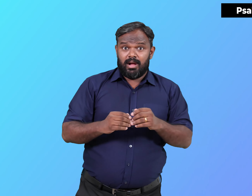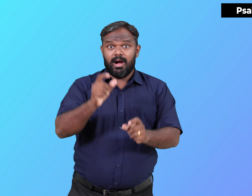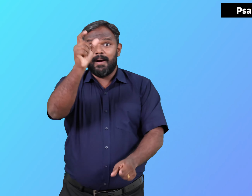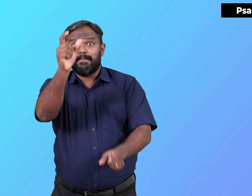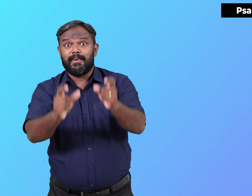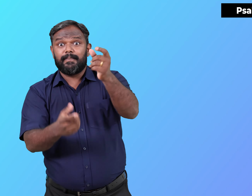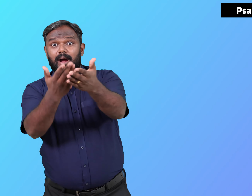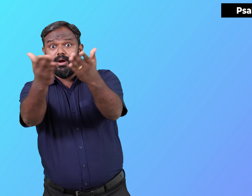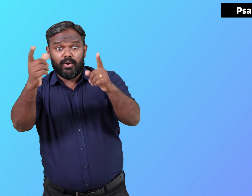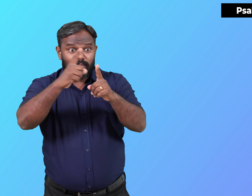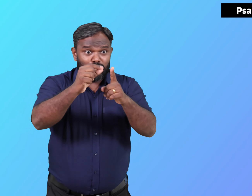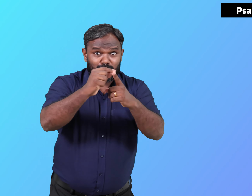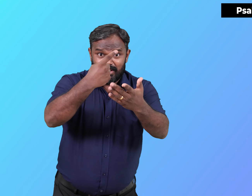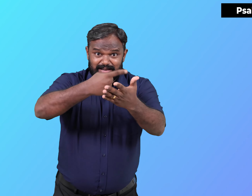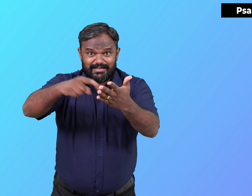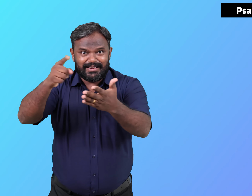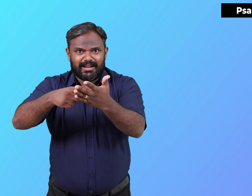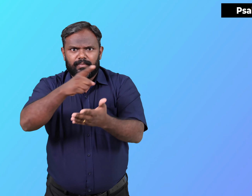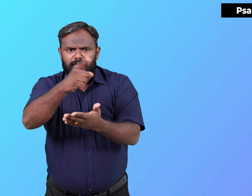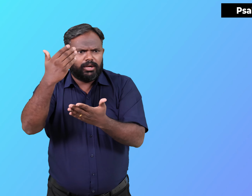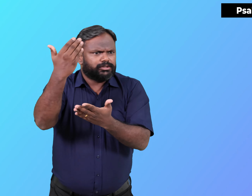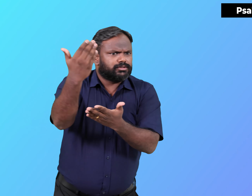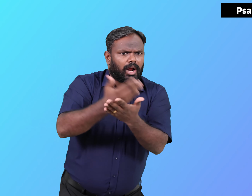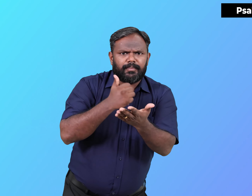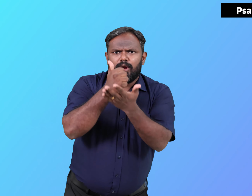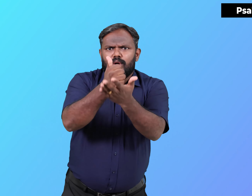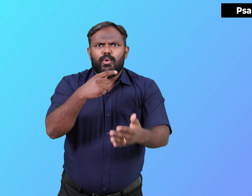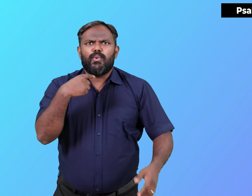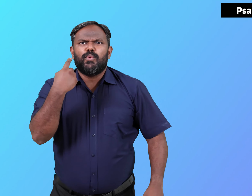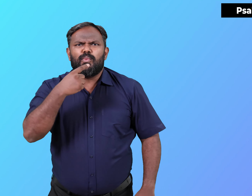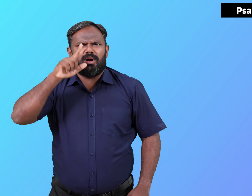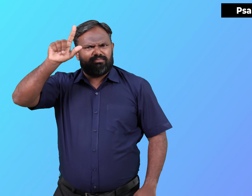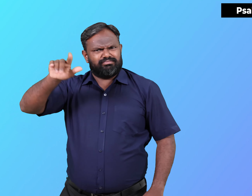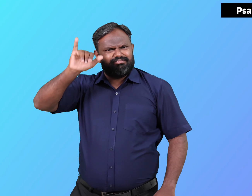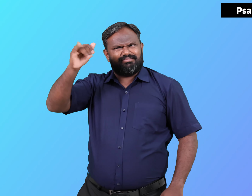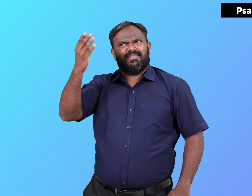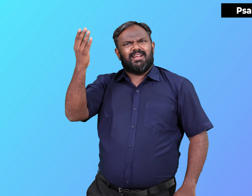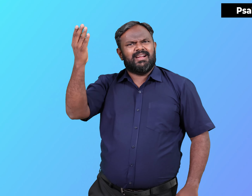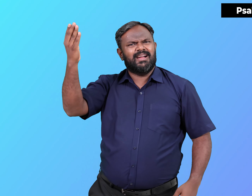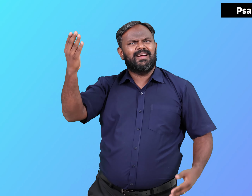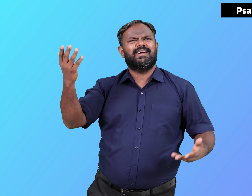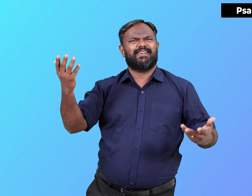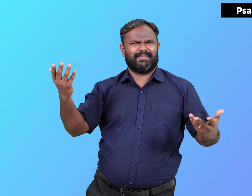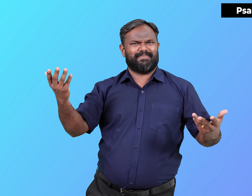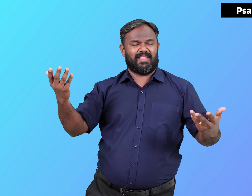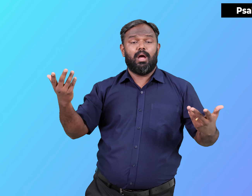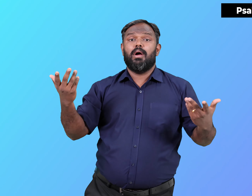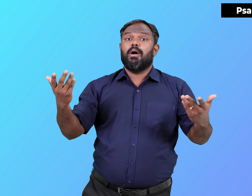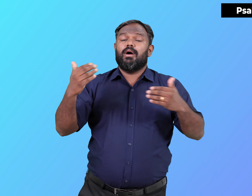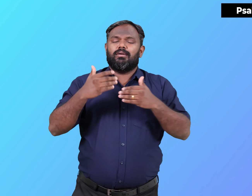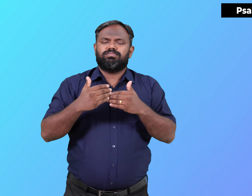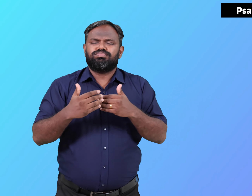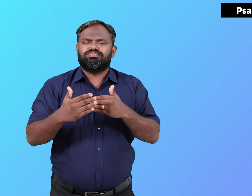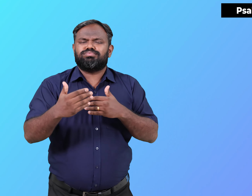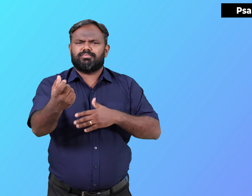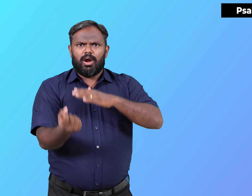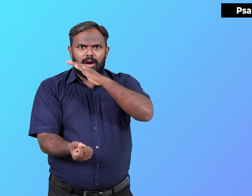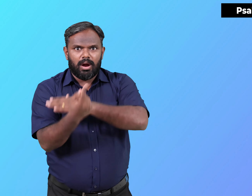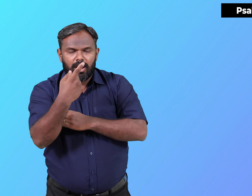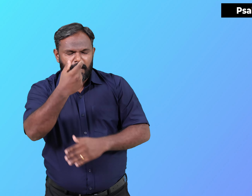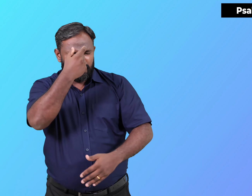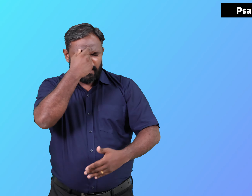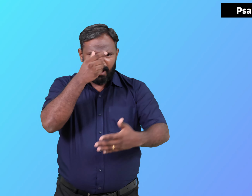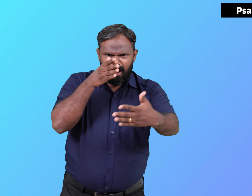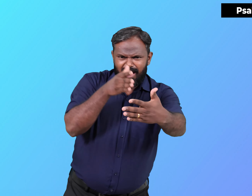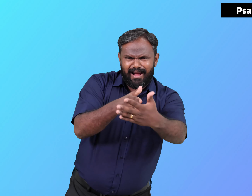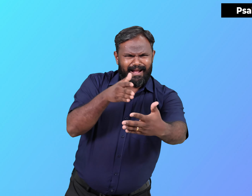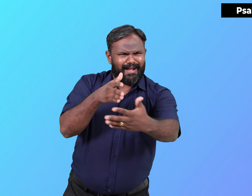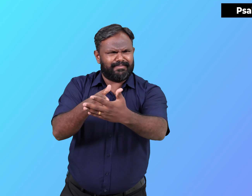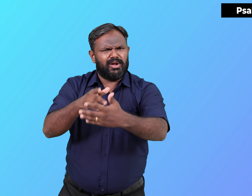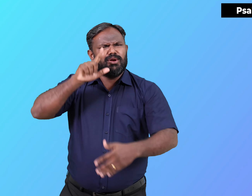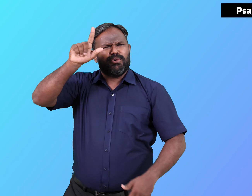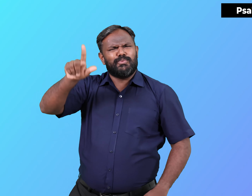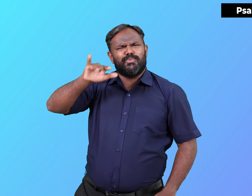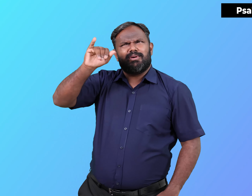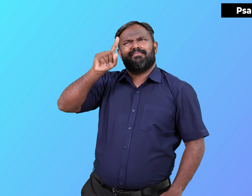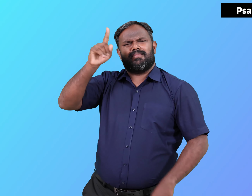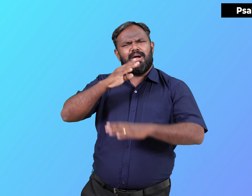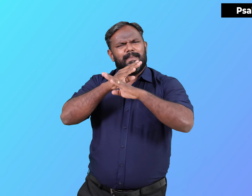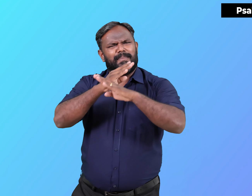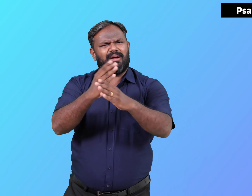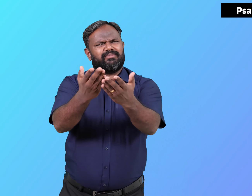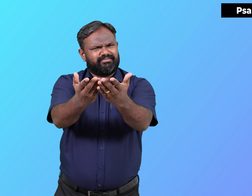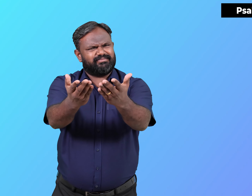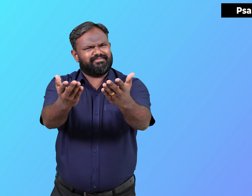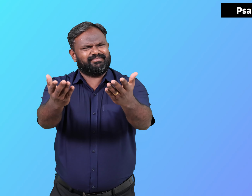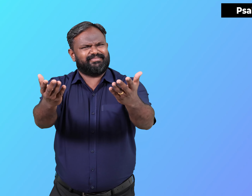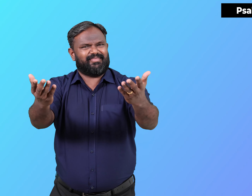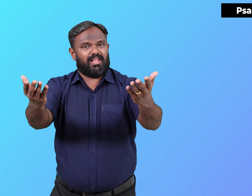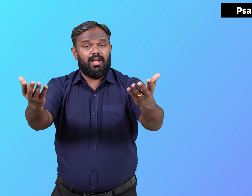The LORD saves those who are good. When they have troubles, he is their place of safety.